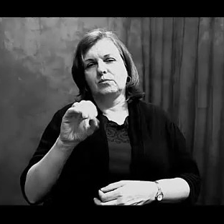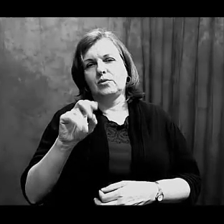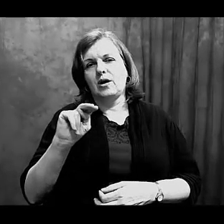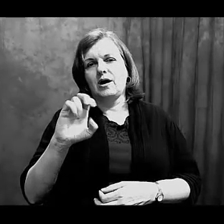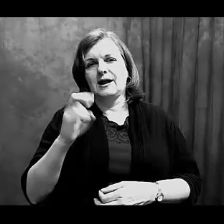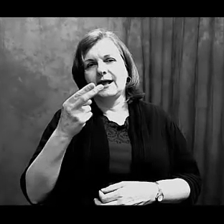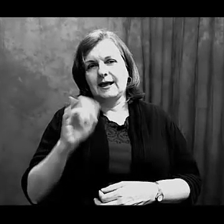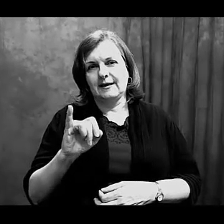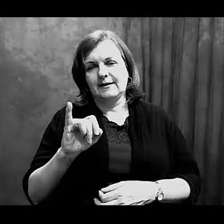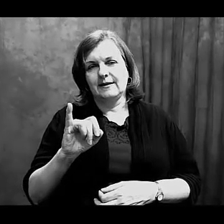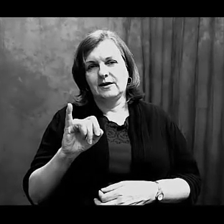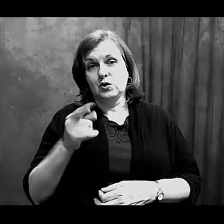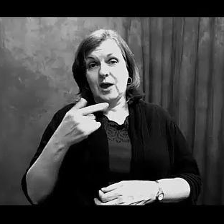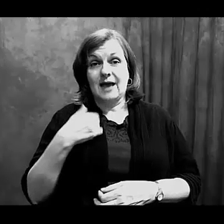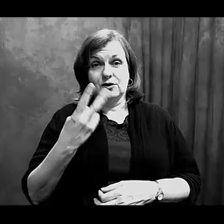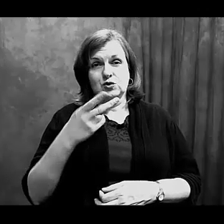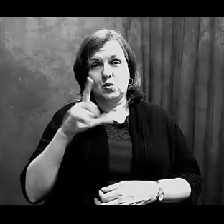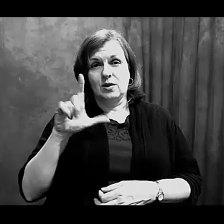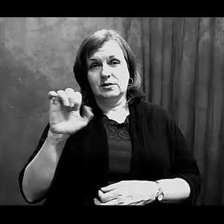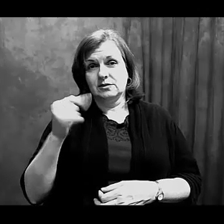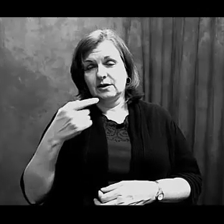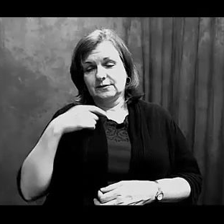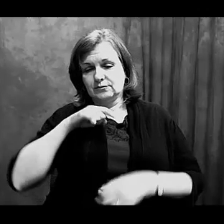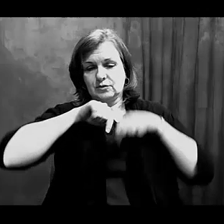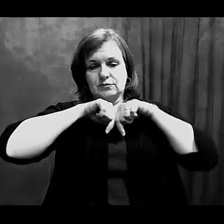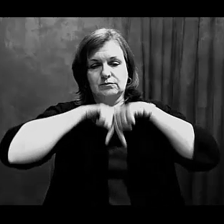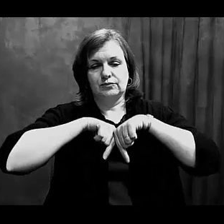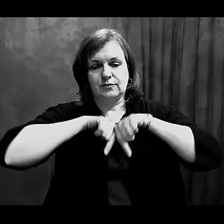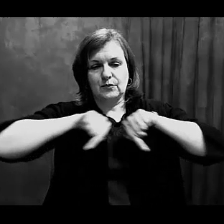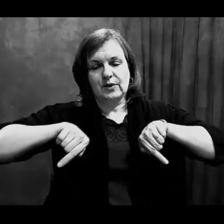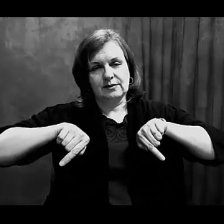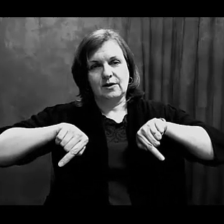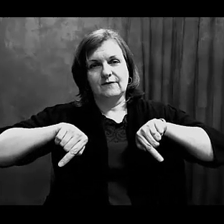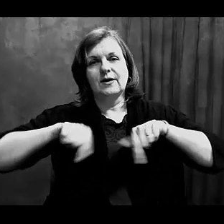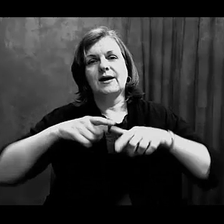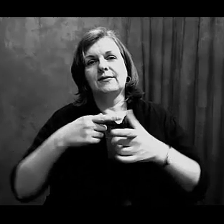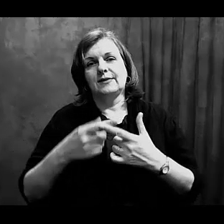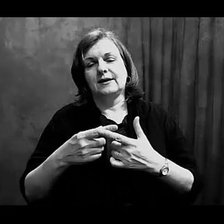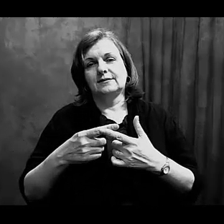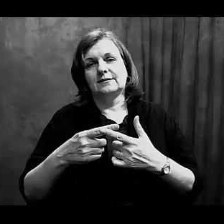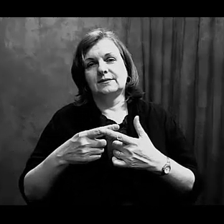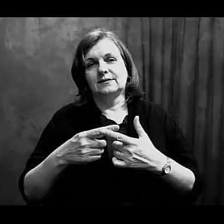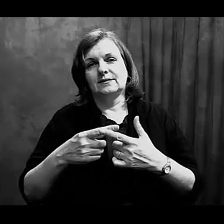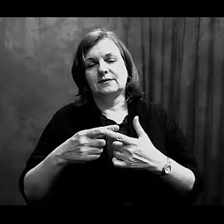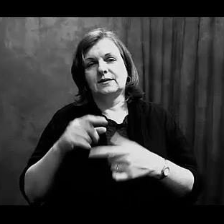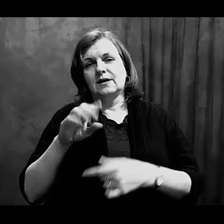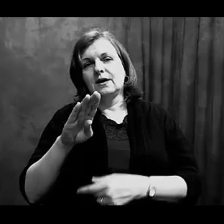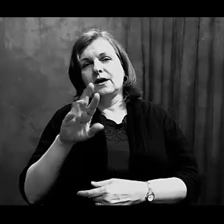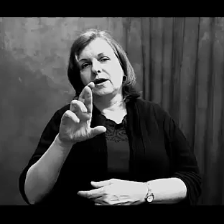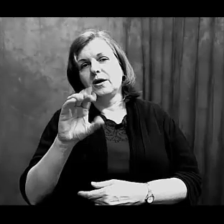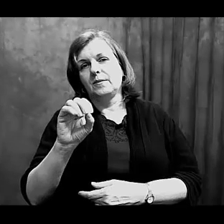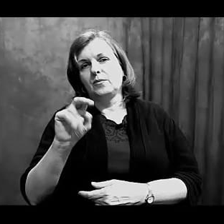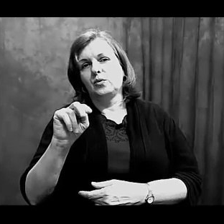you've got two lungs so breaks off - goes both directions and then we get into the bronchioles